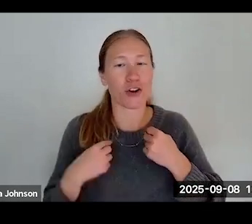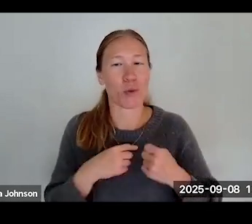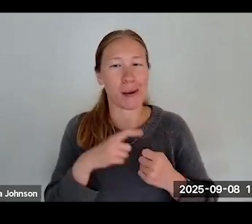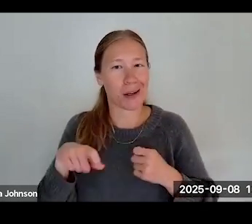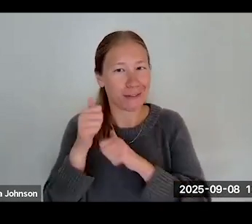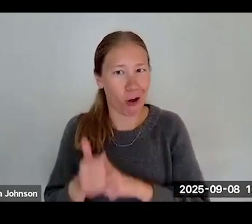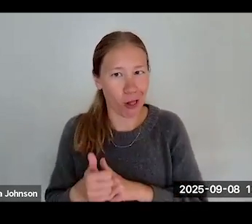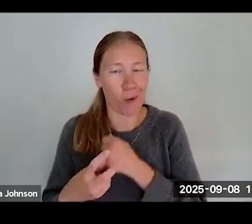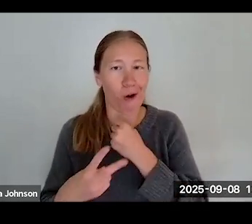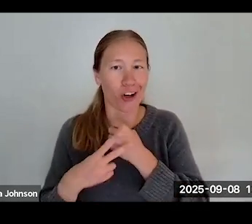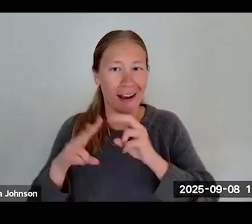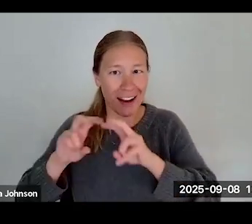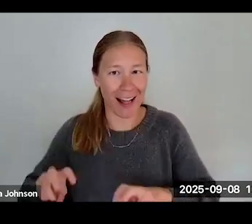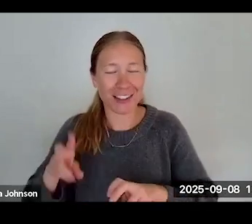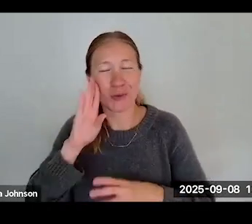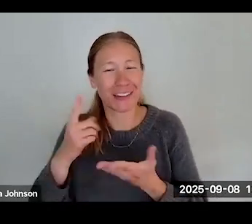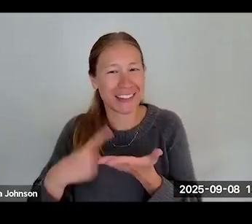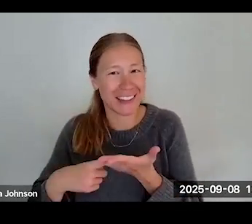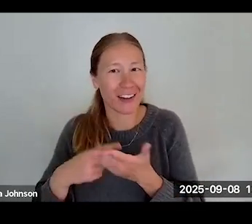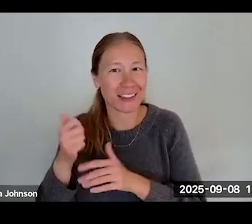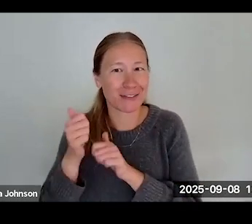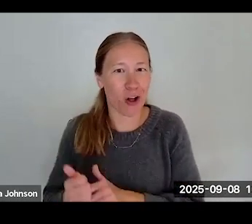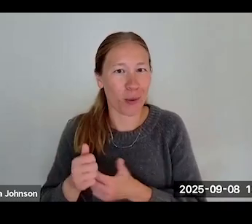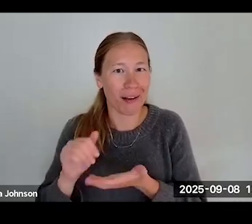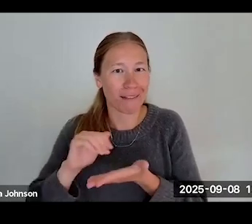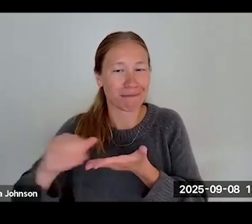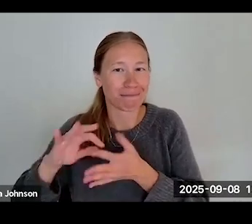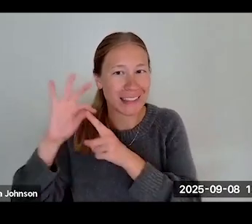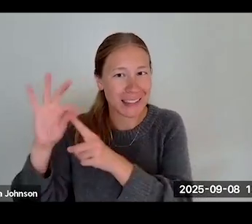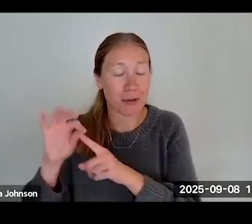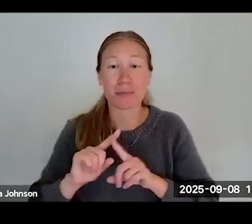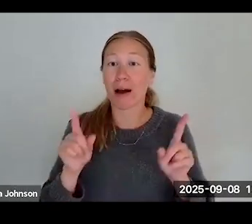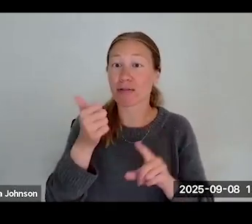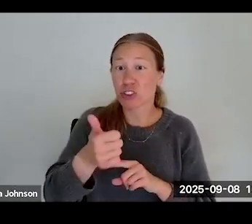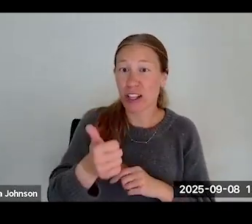which we'll talk about in the exceptions. But if you have some of these large batches of content